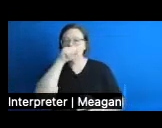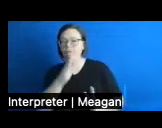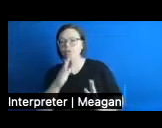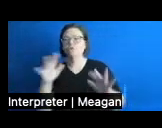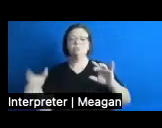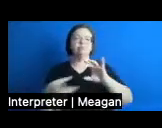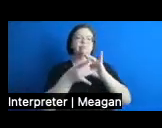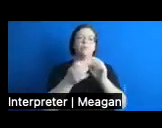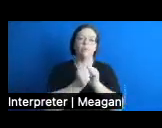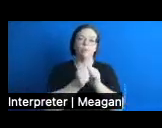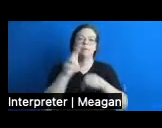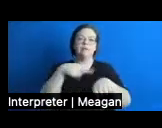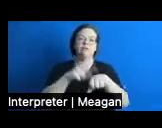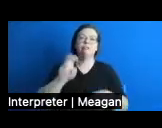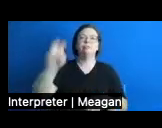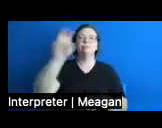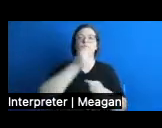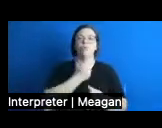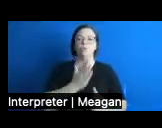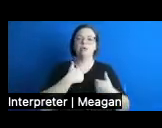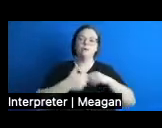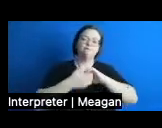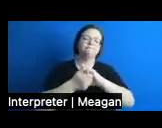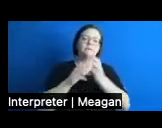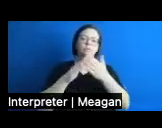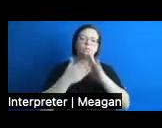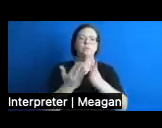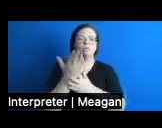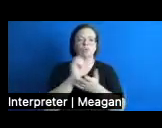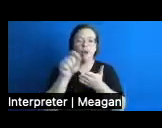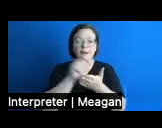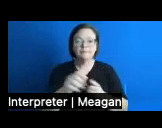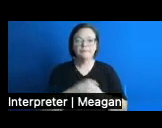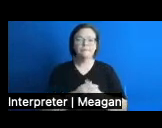touring poets and create critic community through writing. At each of our readings, we haven't been